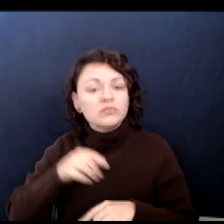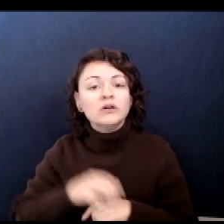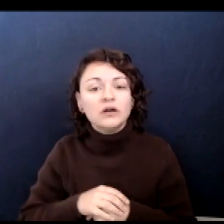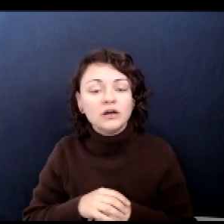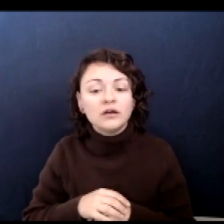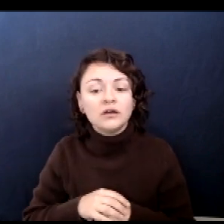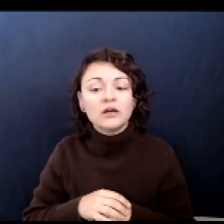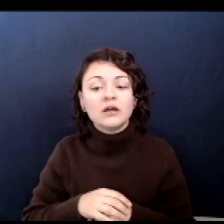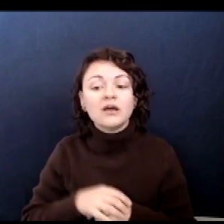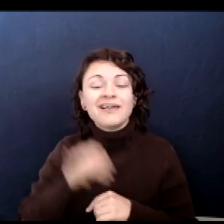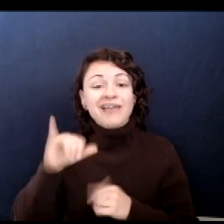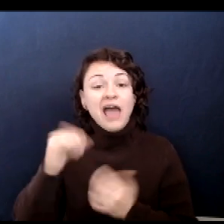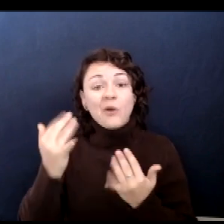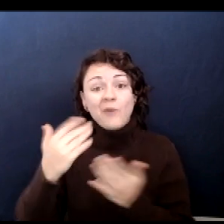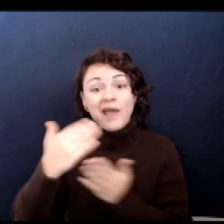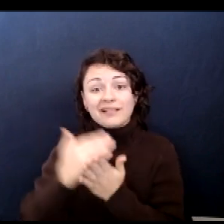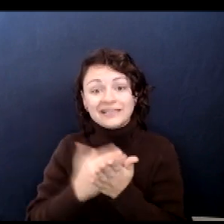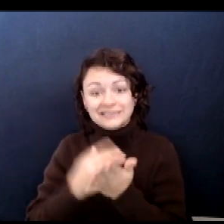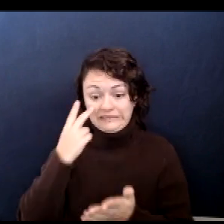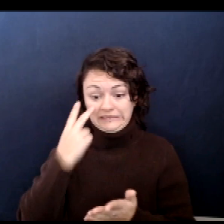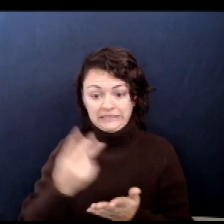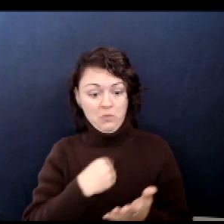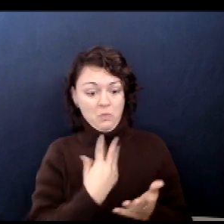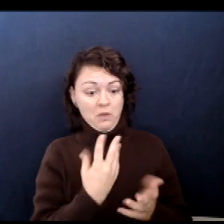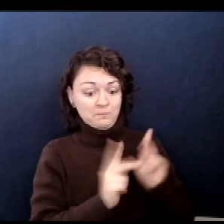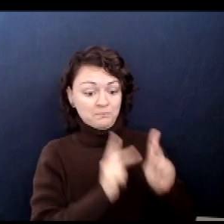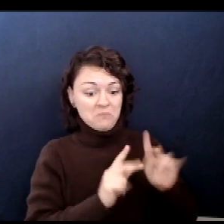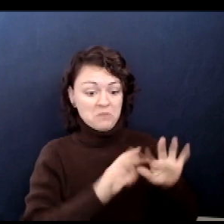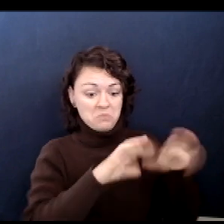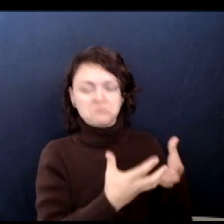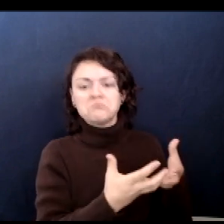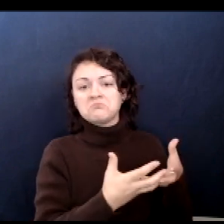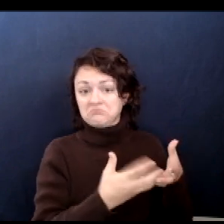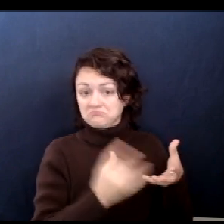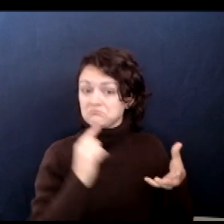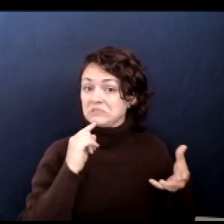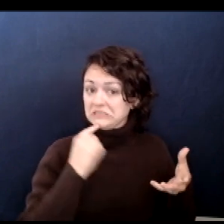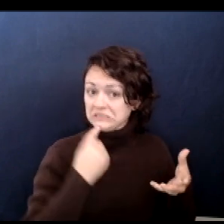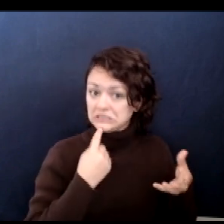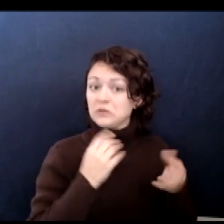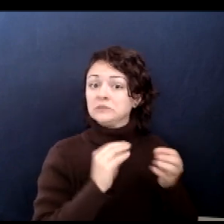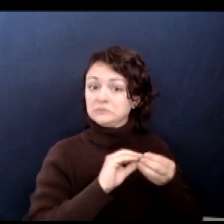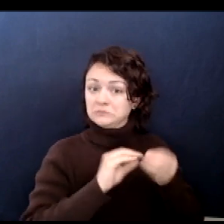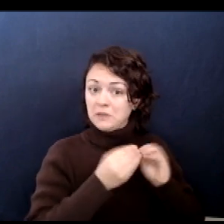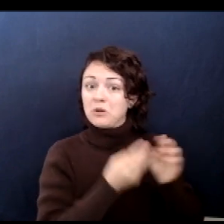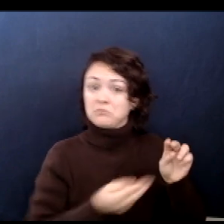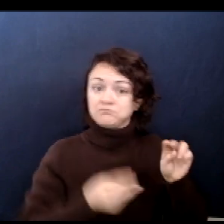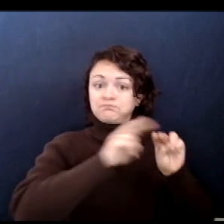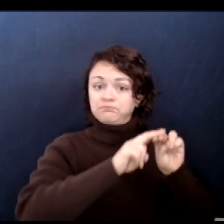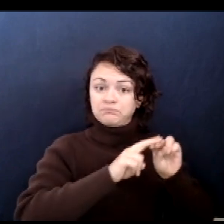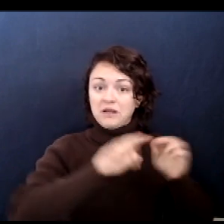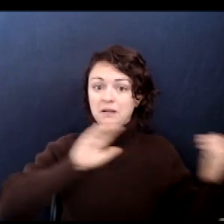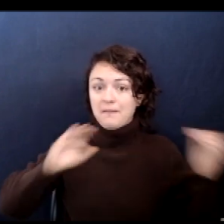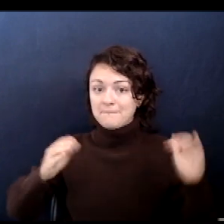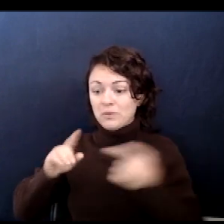we found that white individuals account for a significantly higher percentage than black recipients for